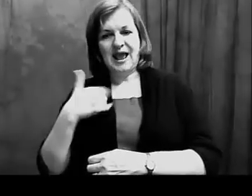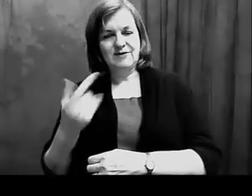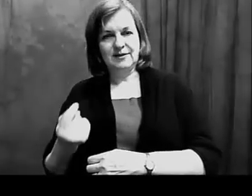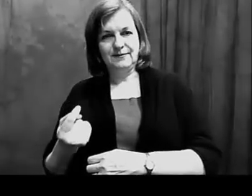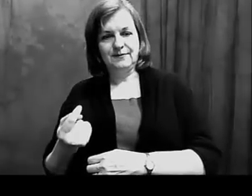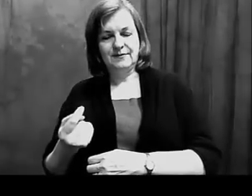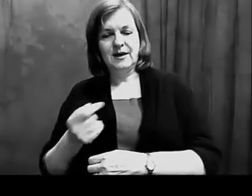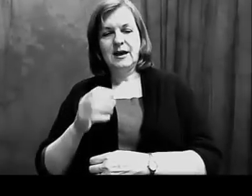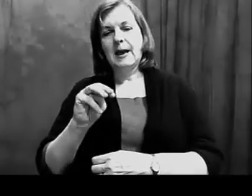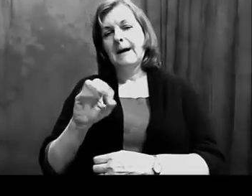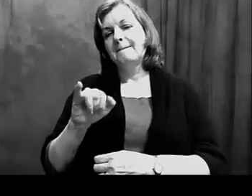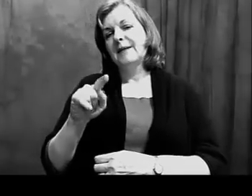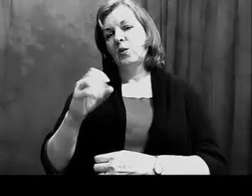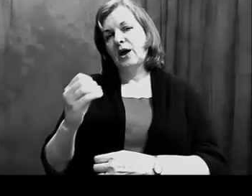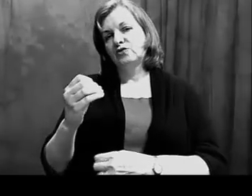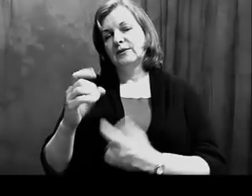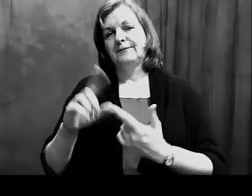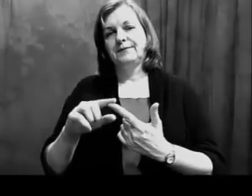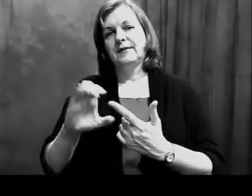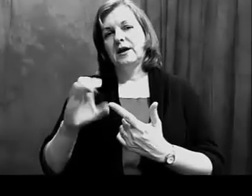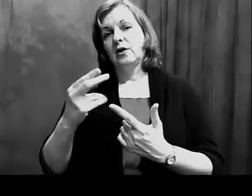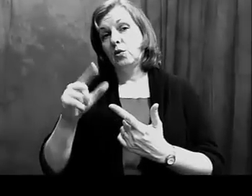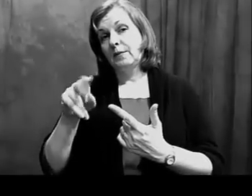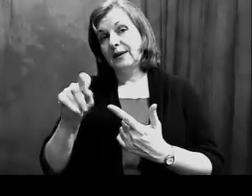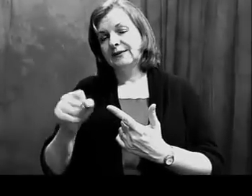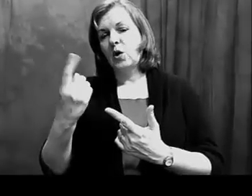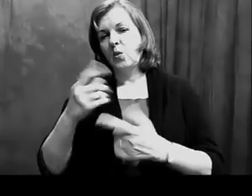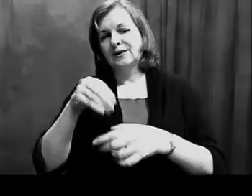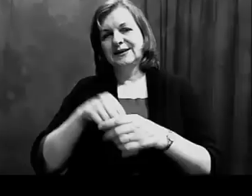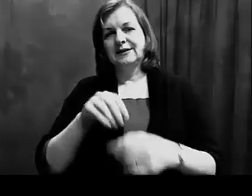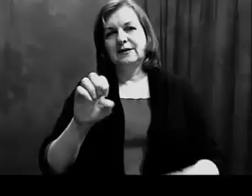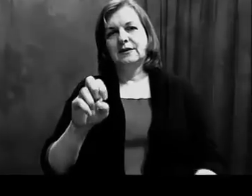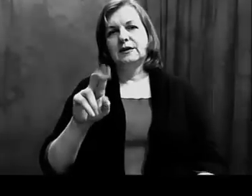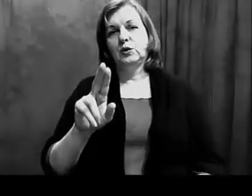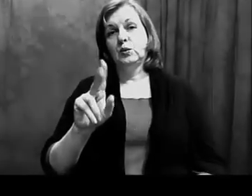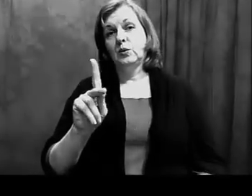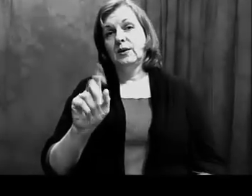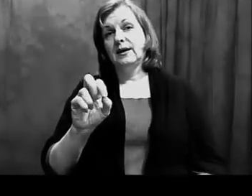we do not see mitochondria and chroroplasts in bacteria they don't have them the only place